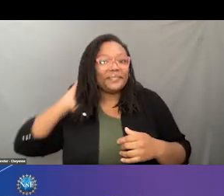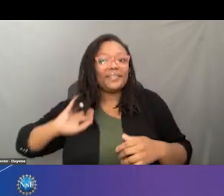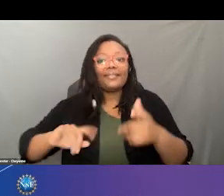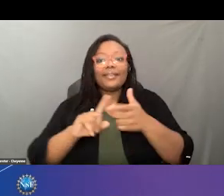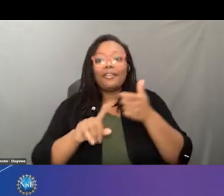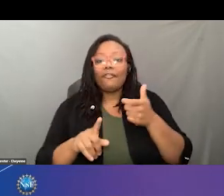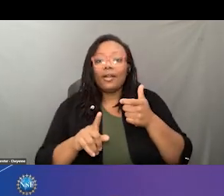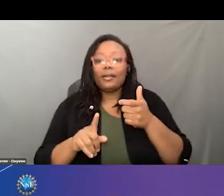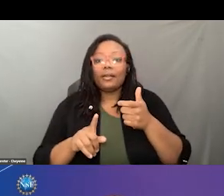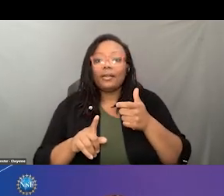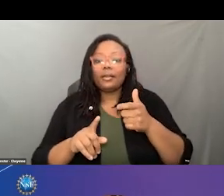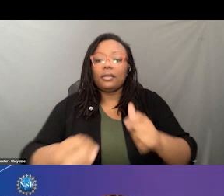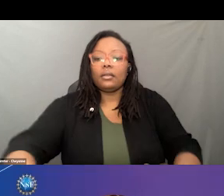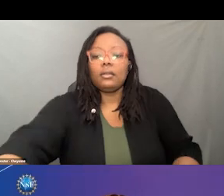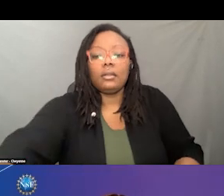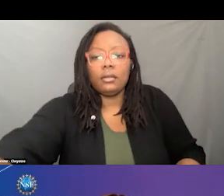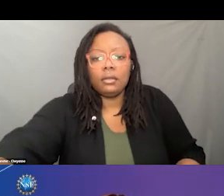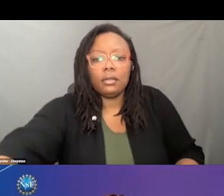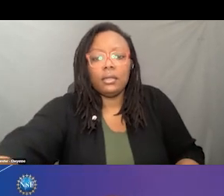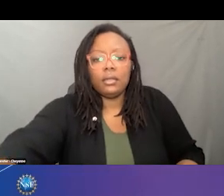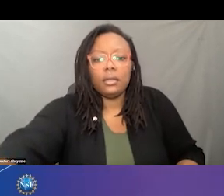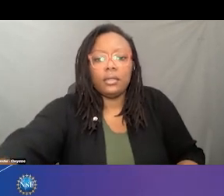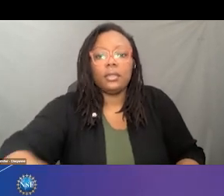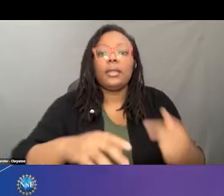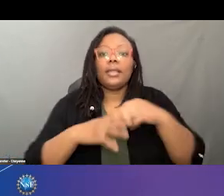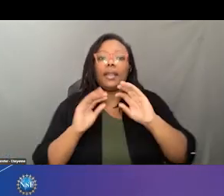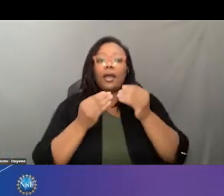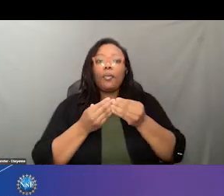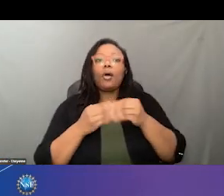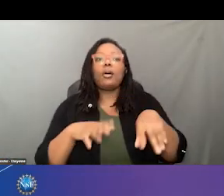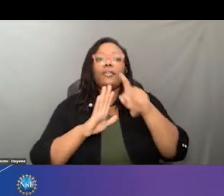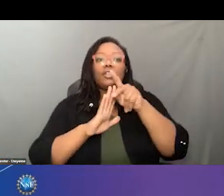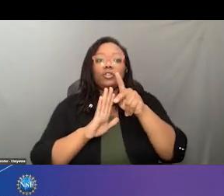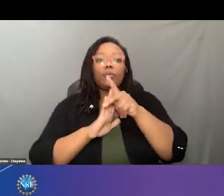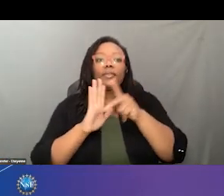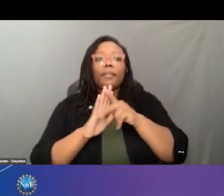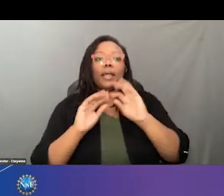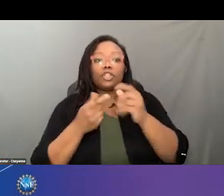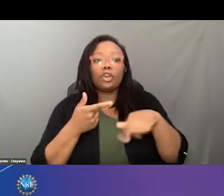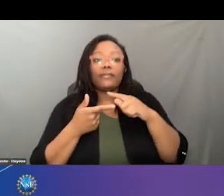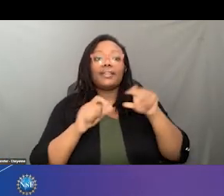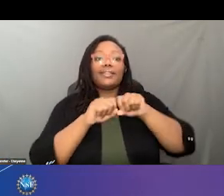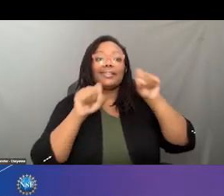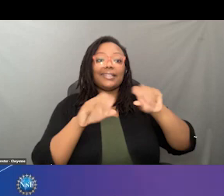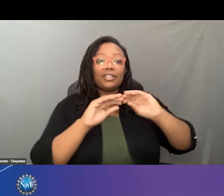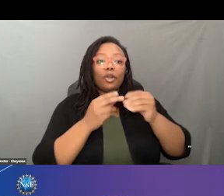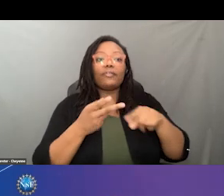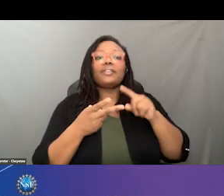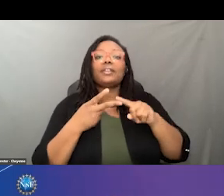And I'm from the Division of Institution and Award Support, and our offices are the Policy Office the Systems Office,